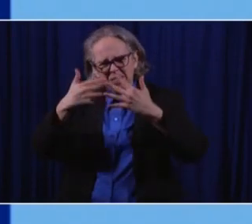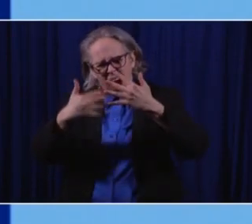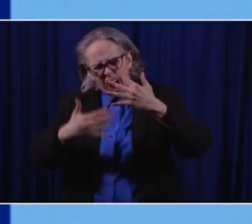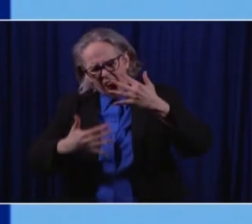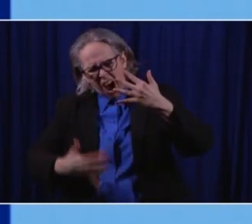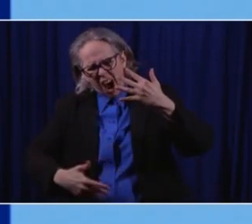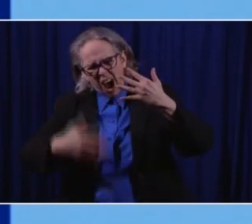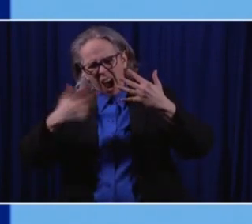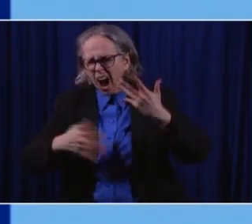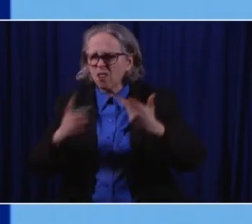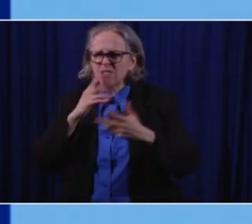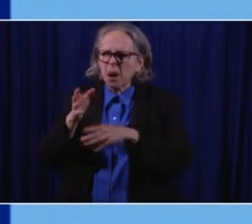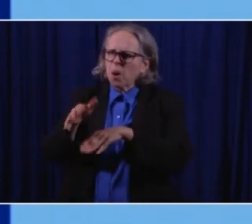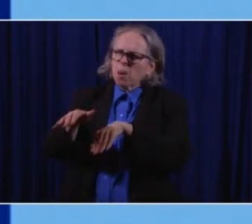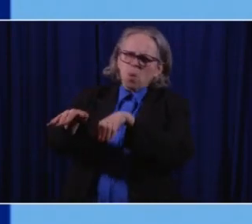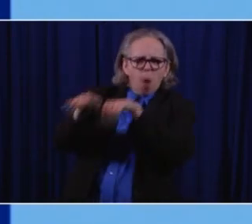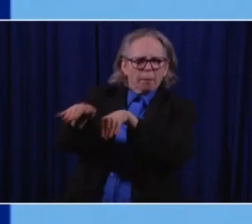some level. Putnam. 12 roughly